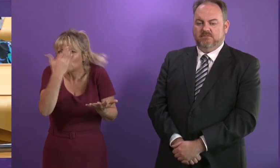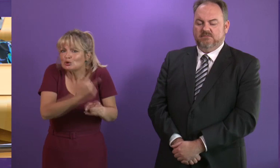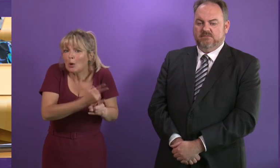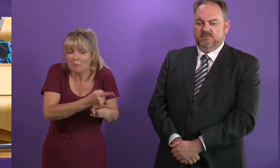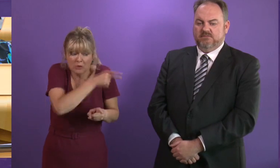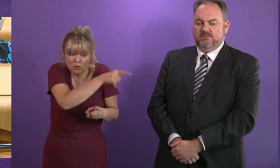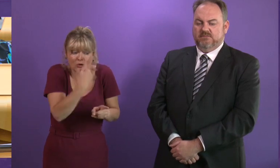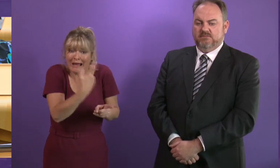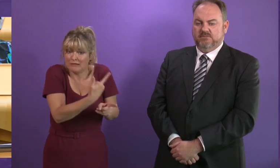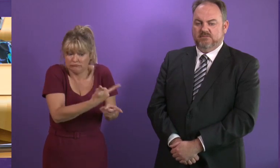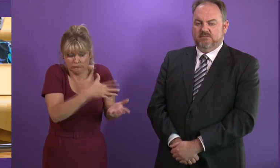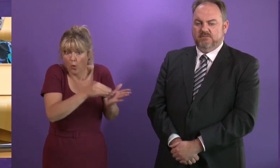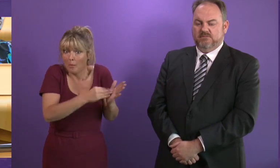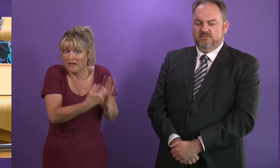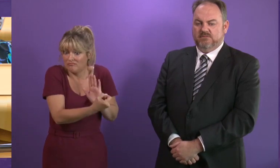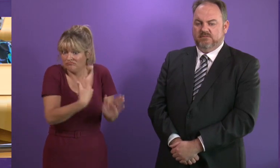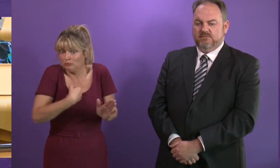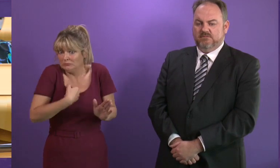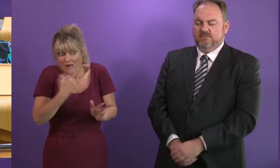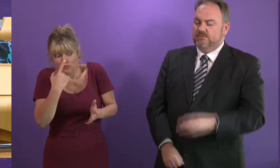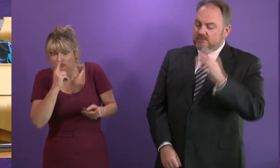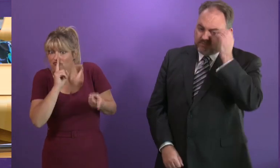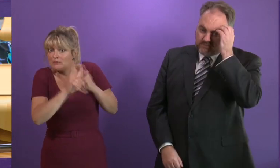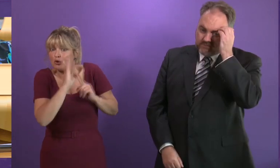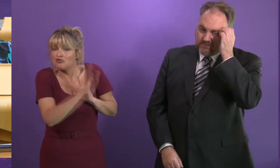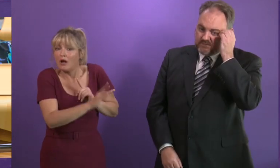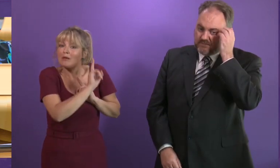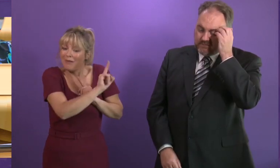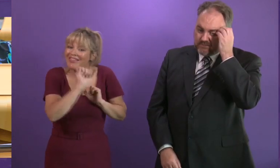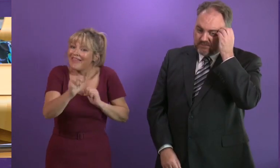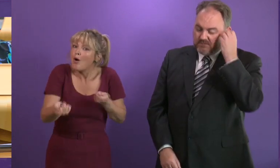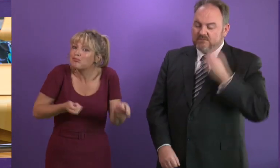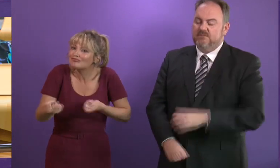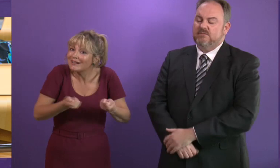Those are operational matters. Parliament sets the law, as it has done around drug driving,